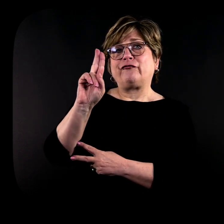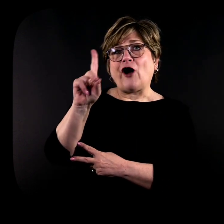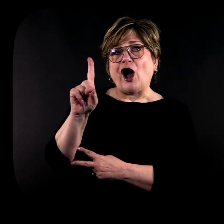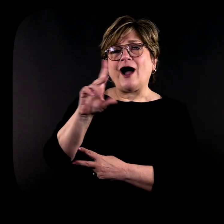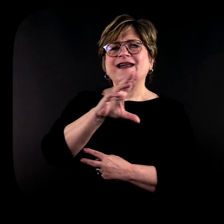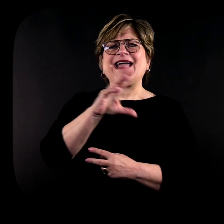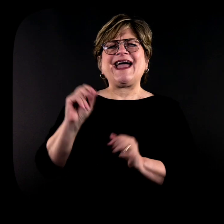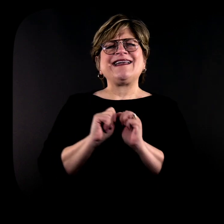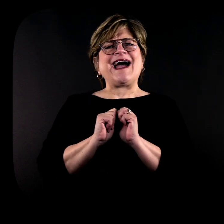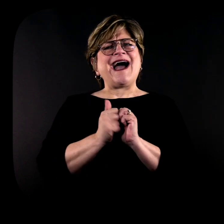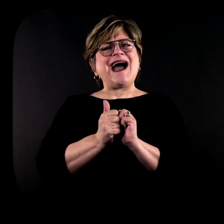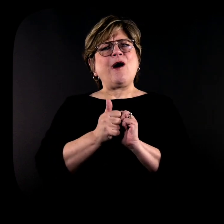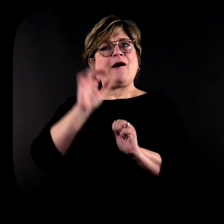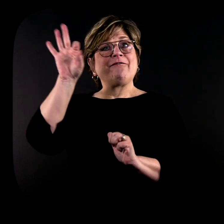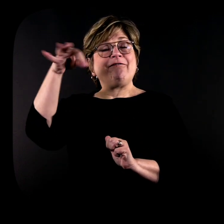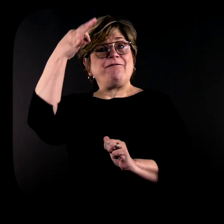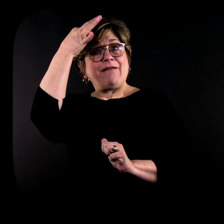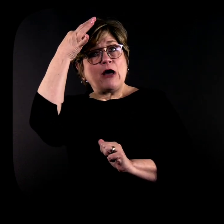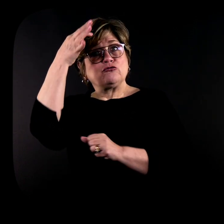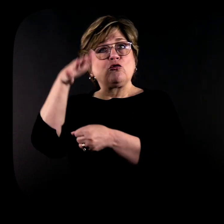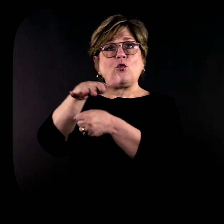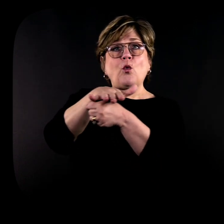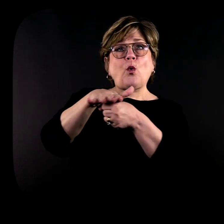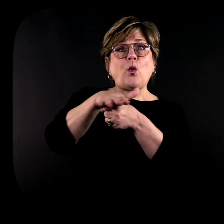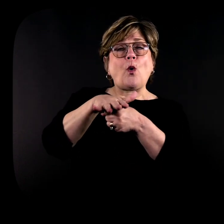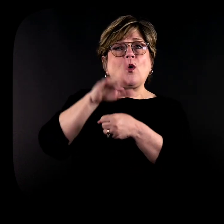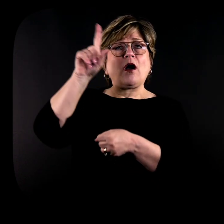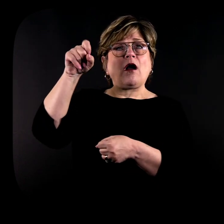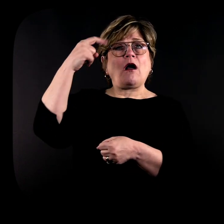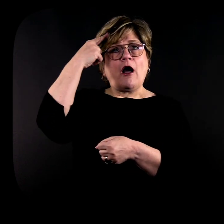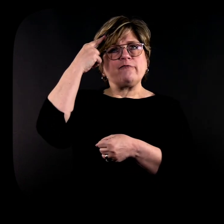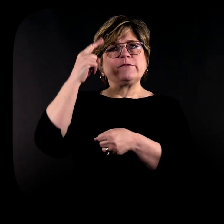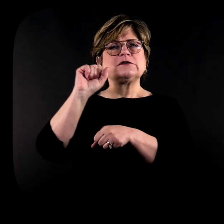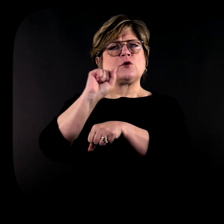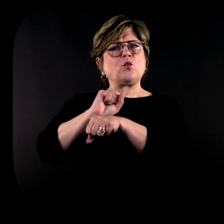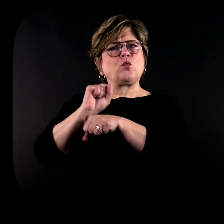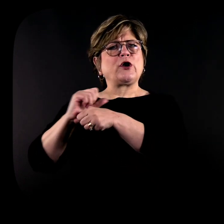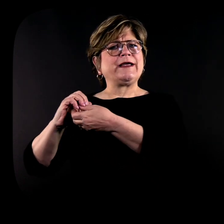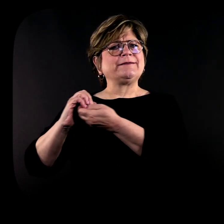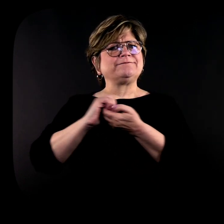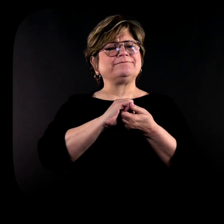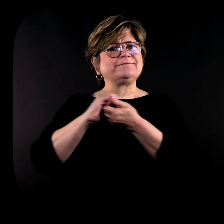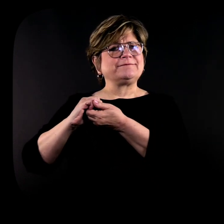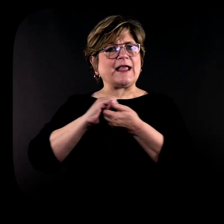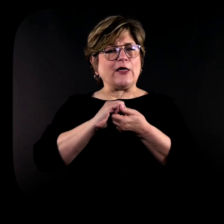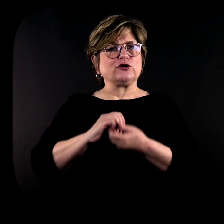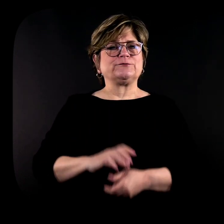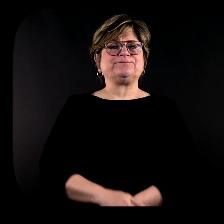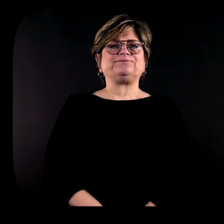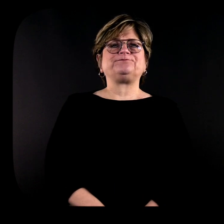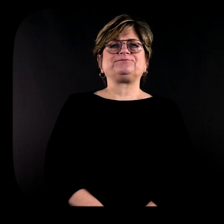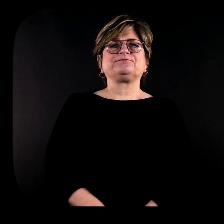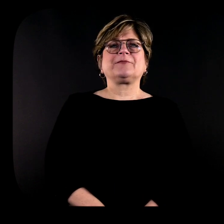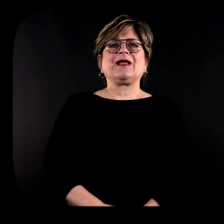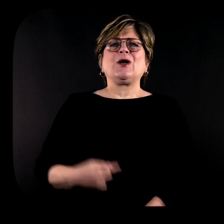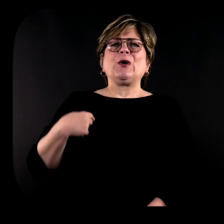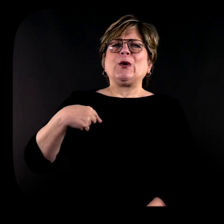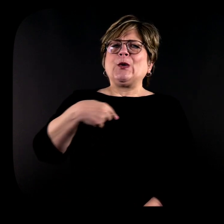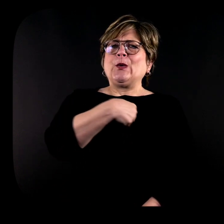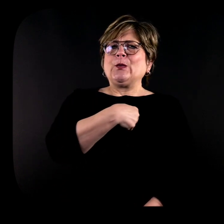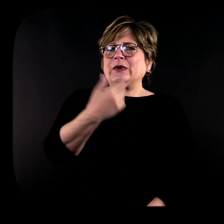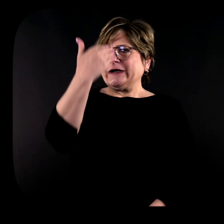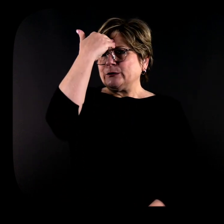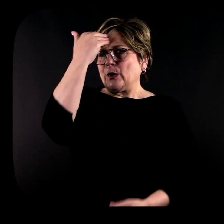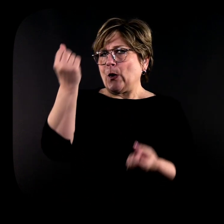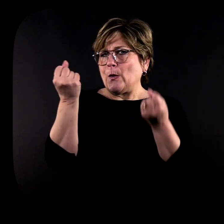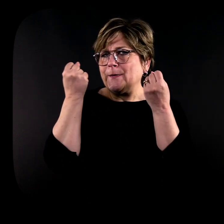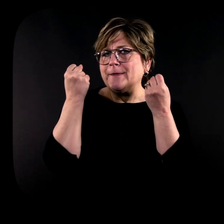fraud, and how the federal and local governments are working together.